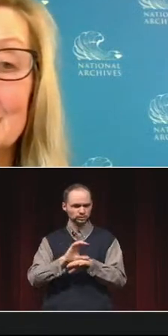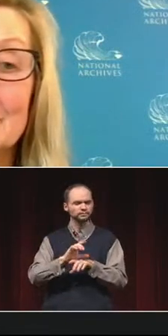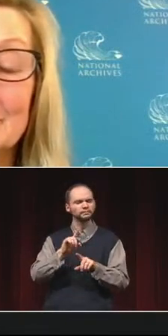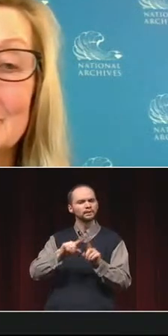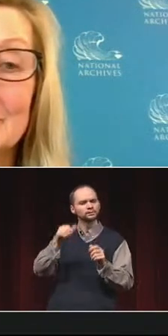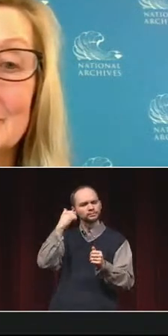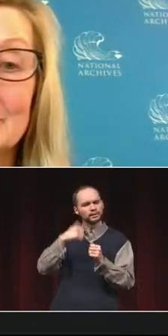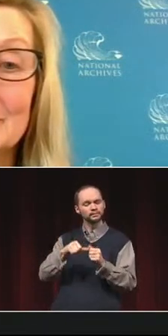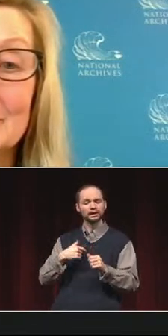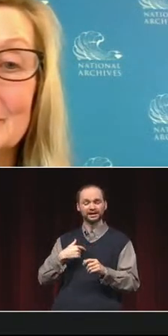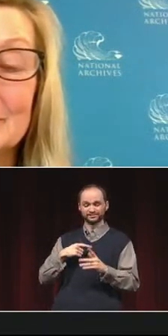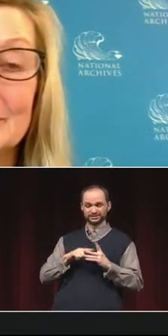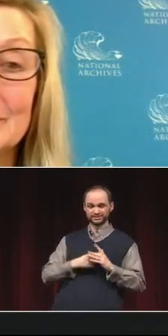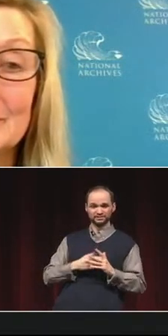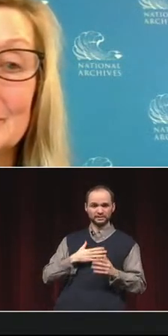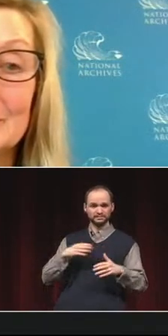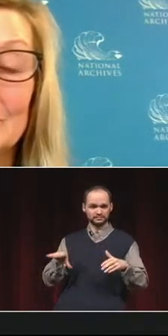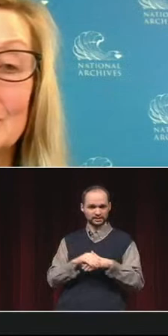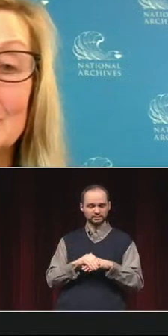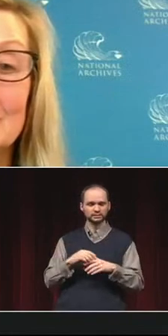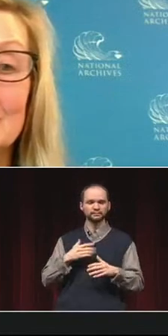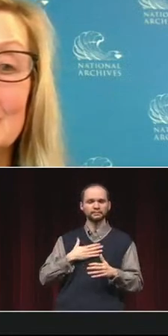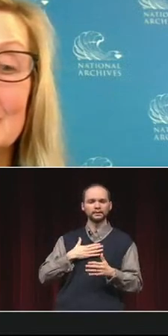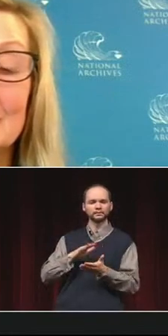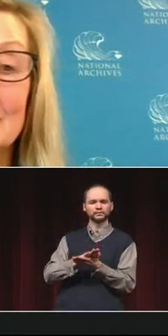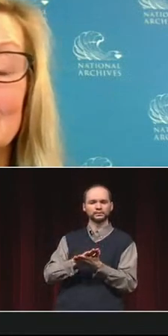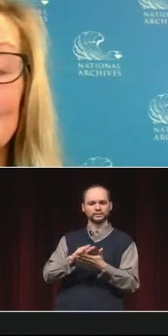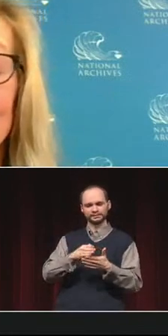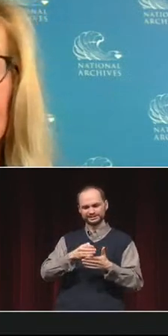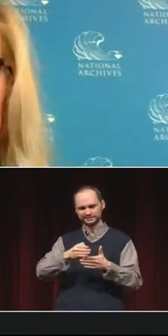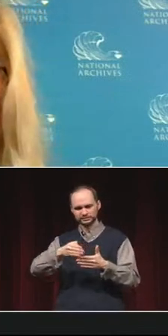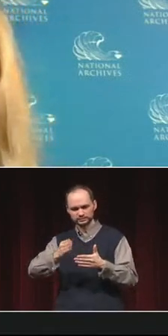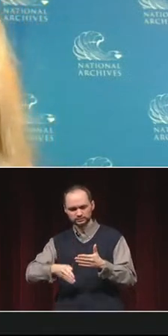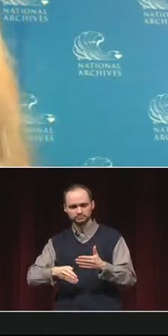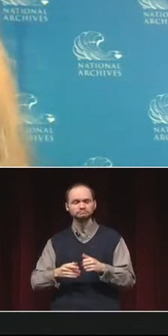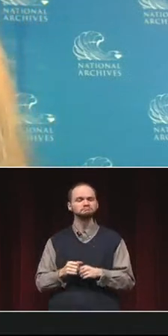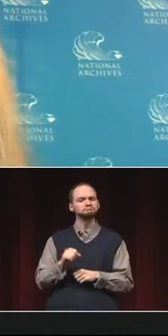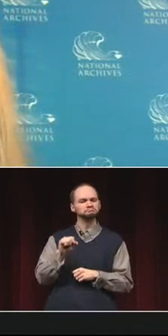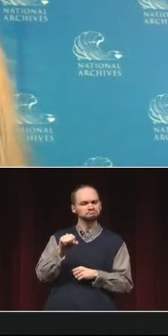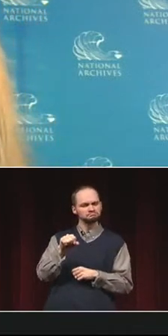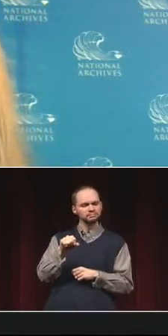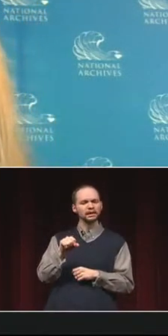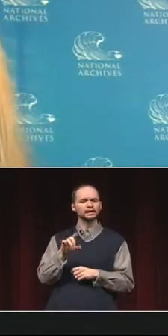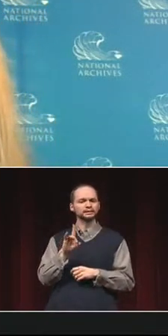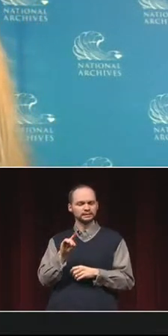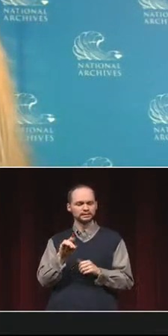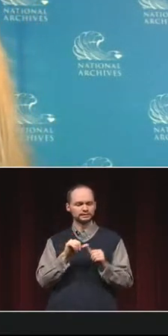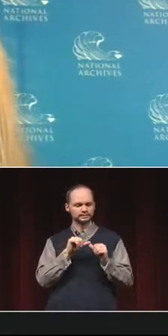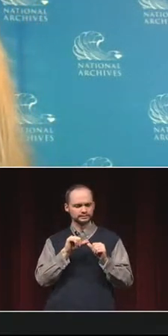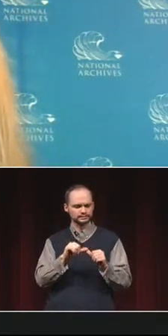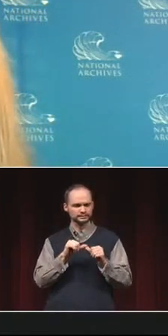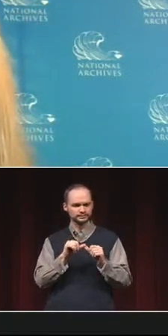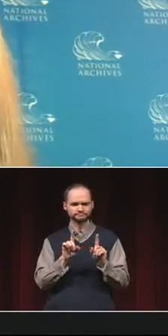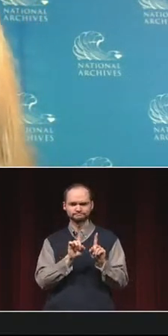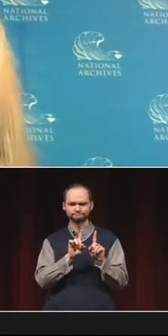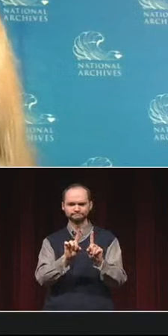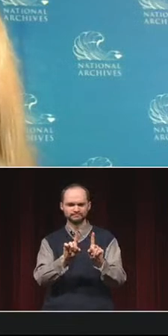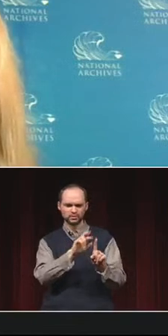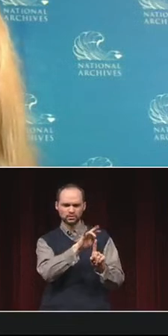was finishing my schooling. And though I continued to work alongside Raymond in an informal way,